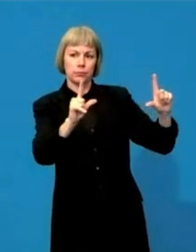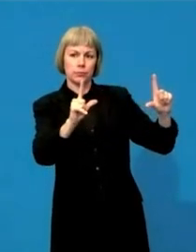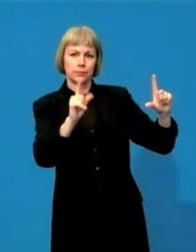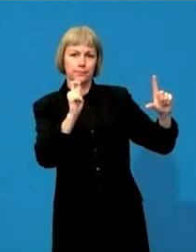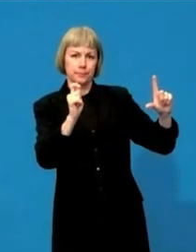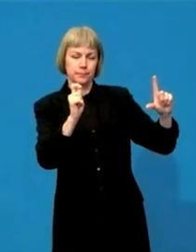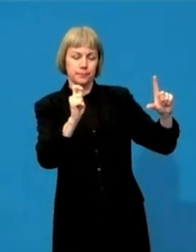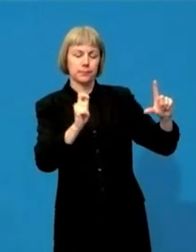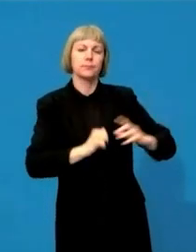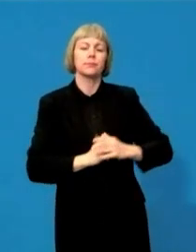MWRC.9999.0001.0117.